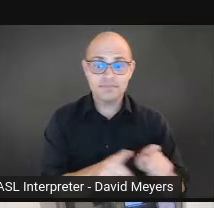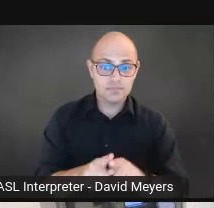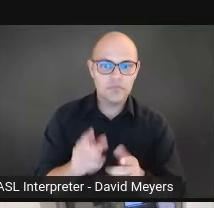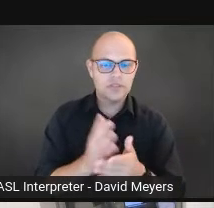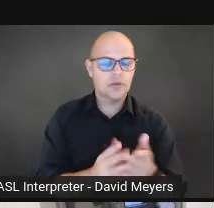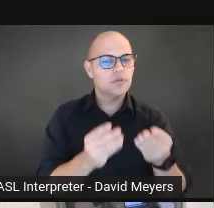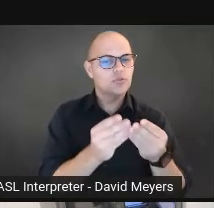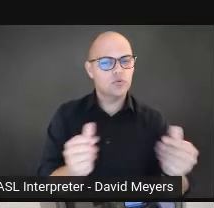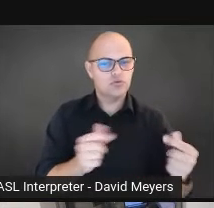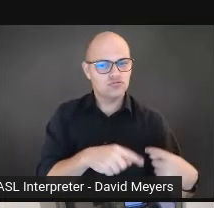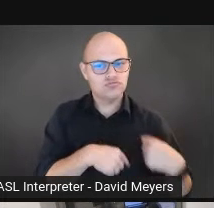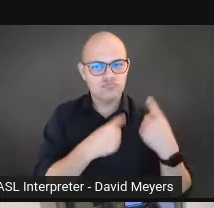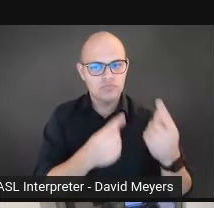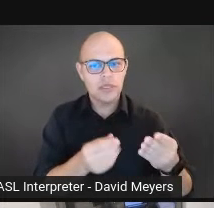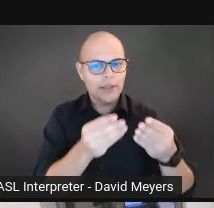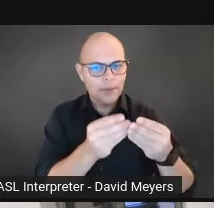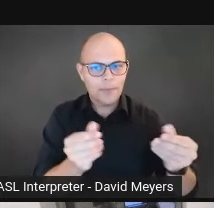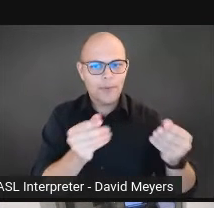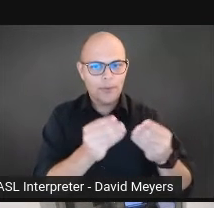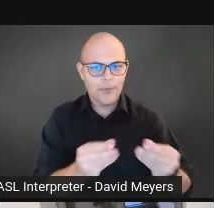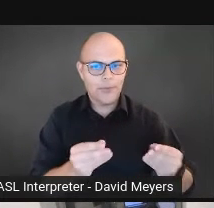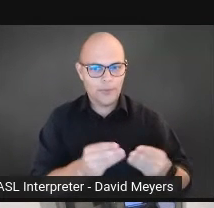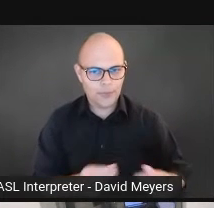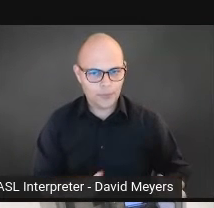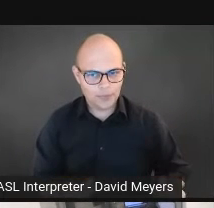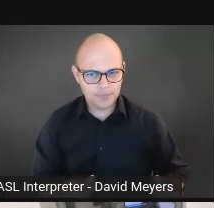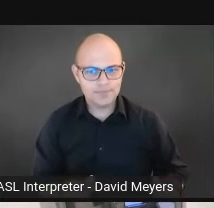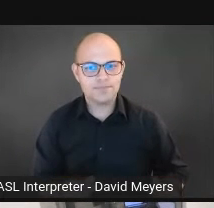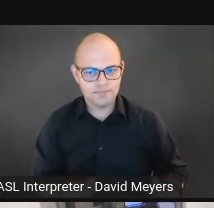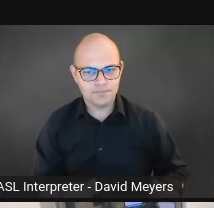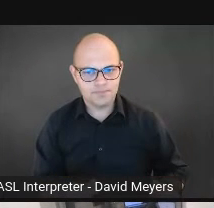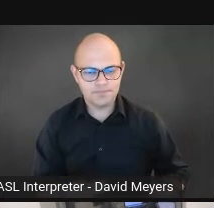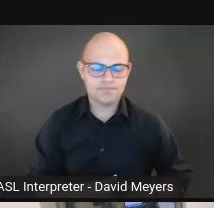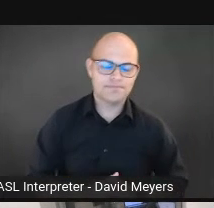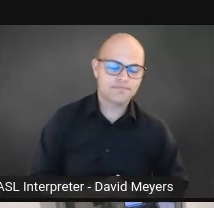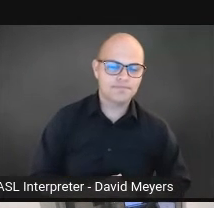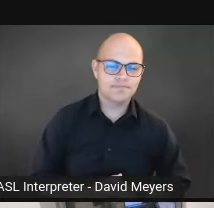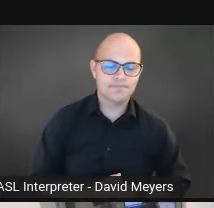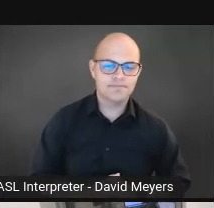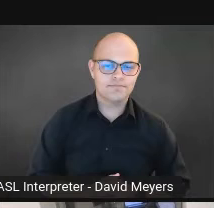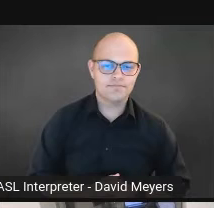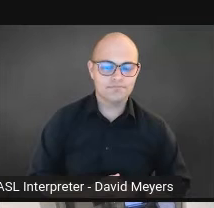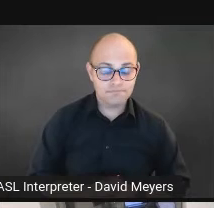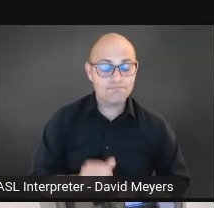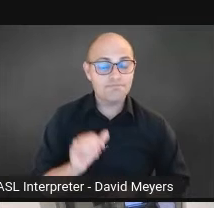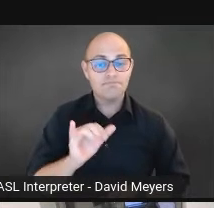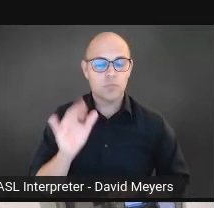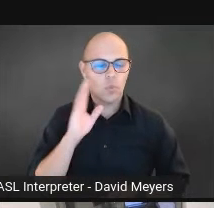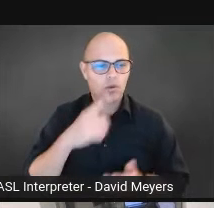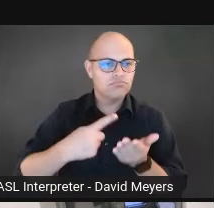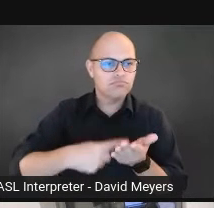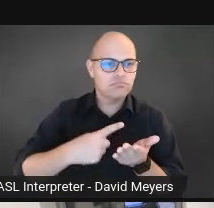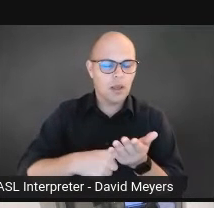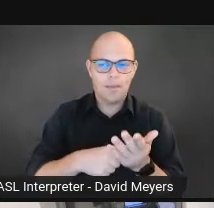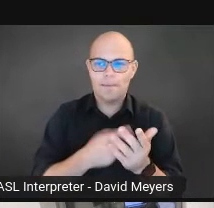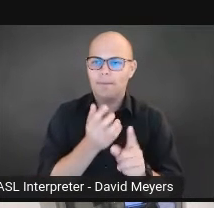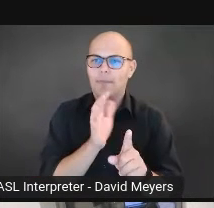of reference and a source of inspiration for our work. We'll also go through a couple of the most popular WebPress sites